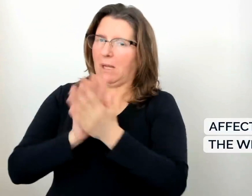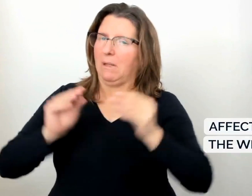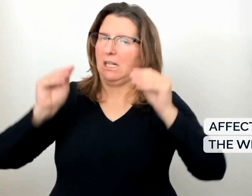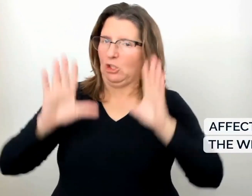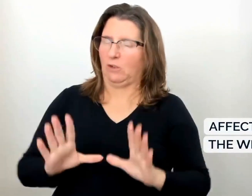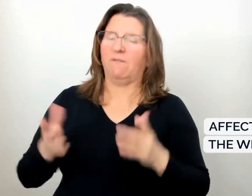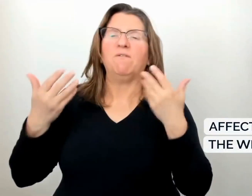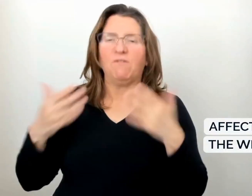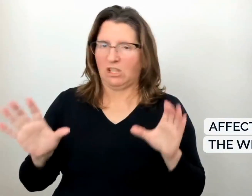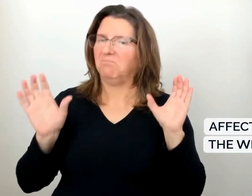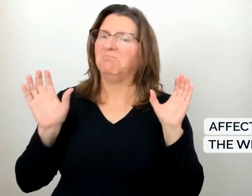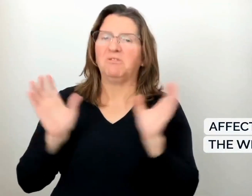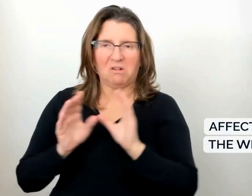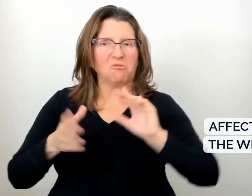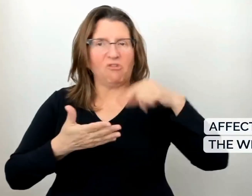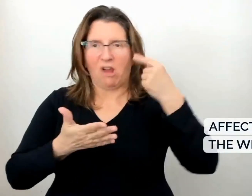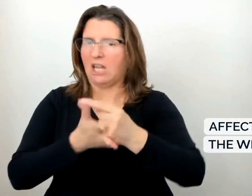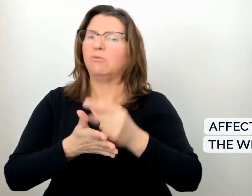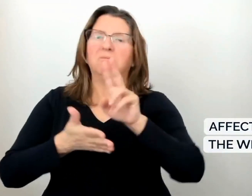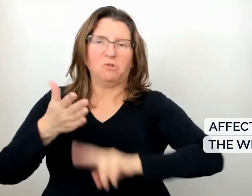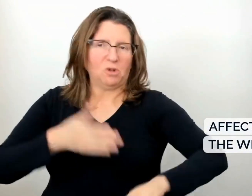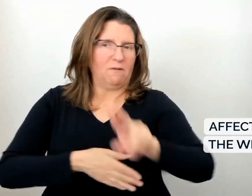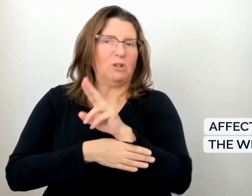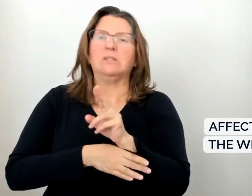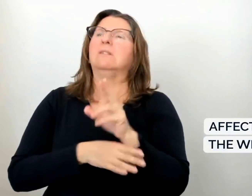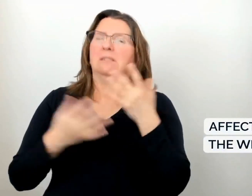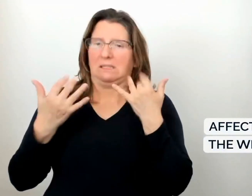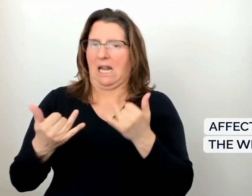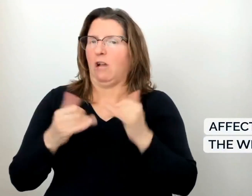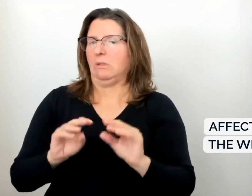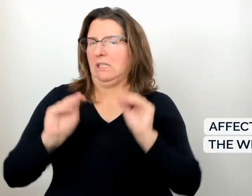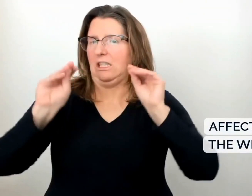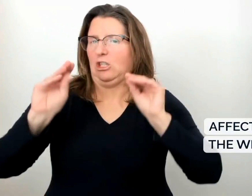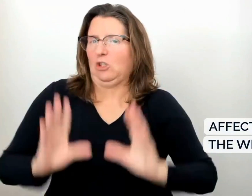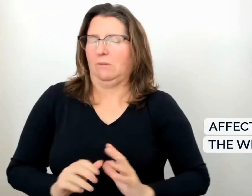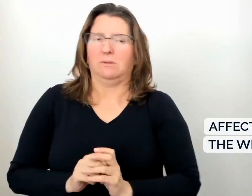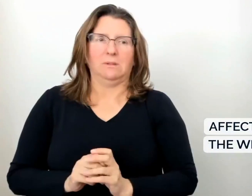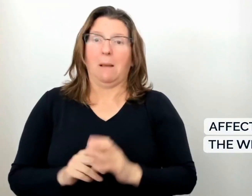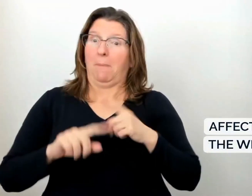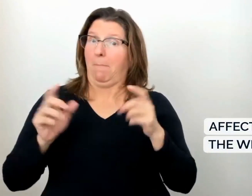By the way, she has since finished with her university studies and has graduated with her BEd.